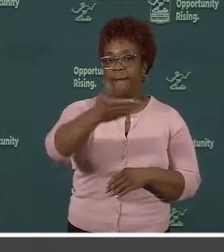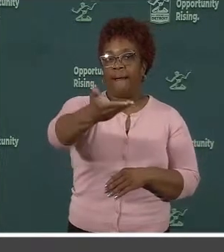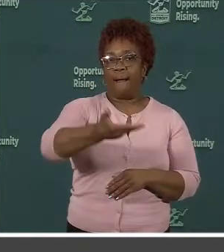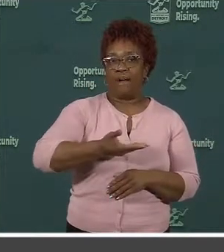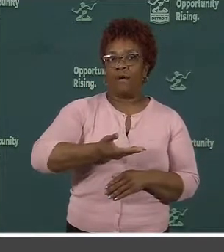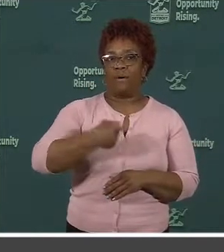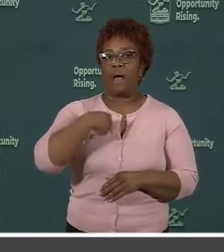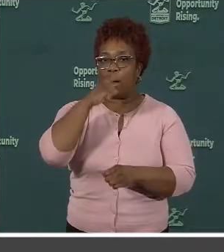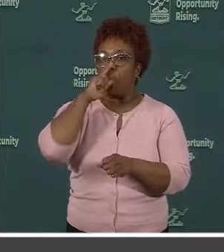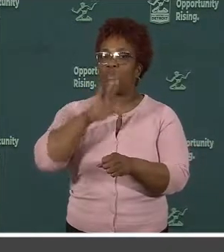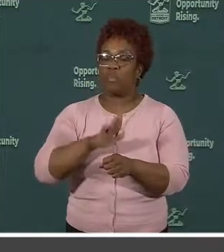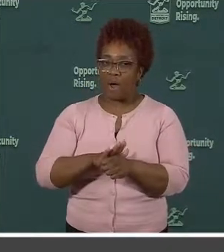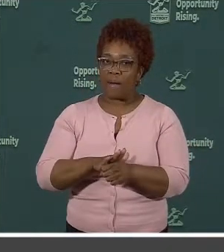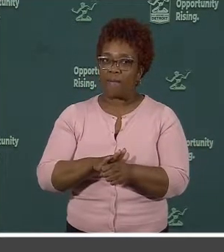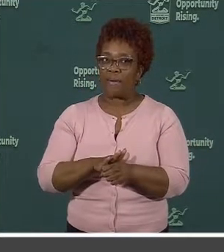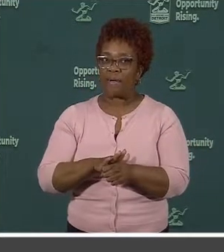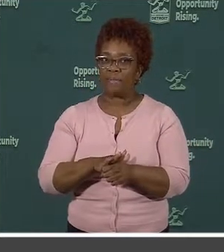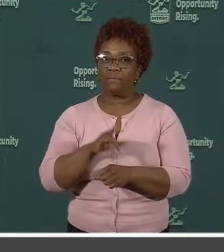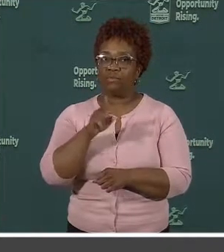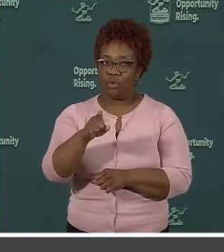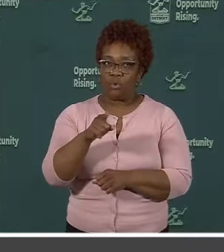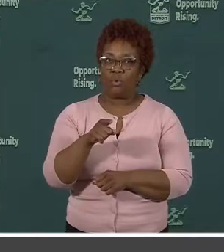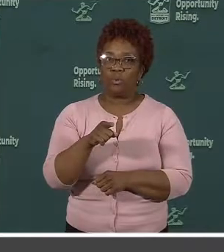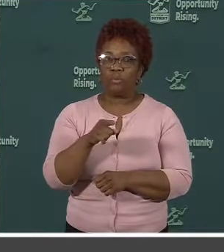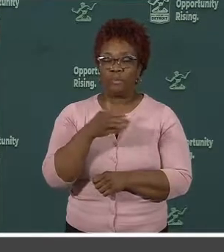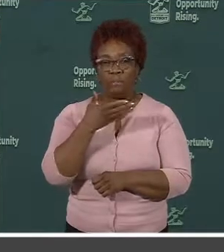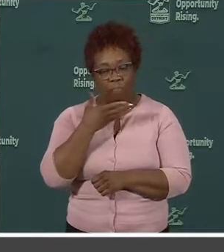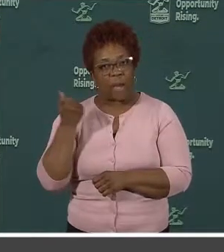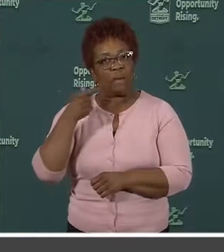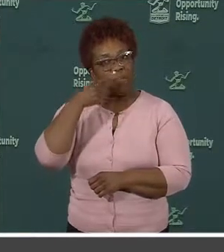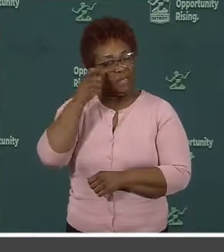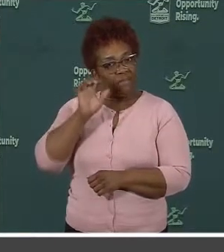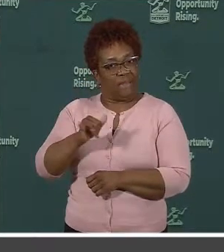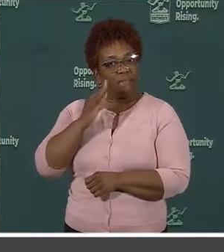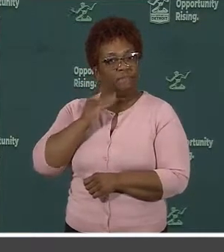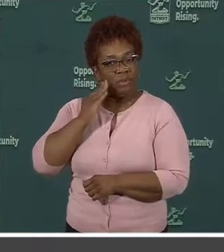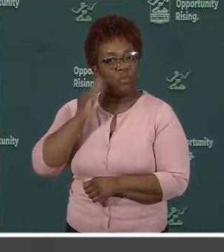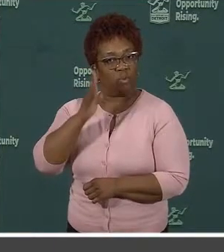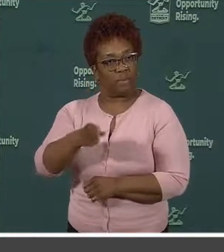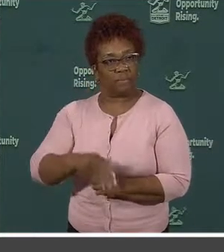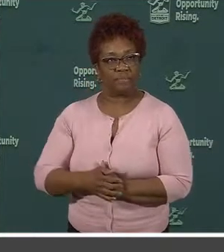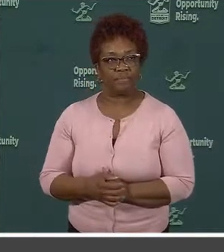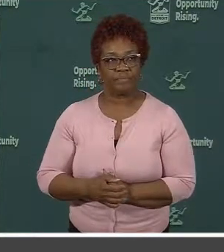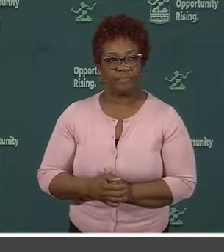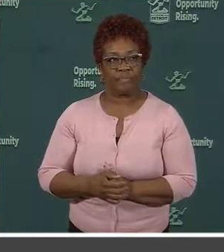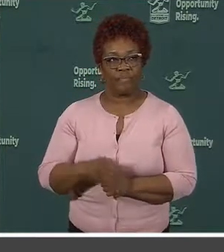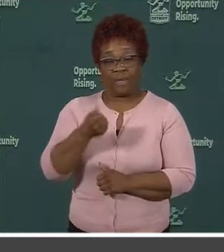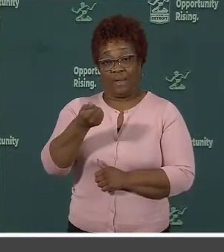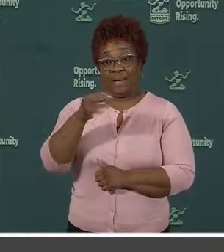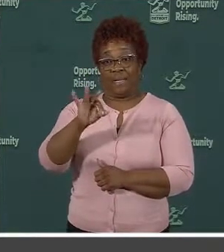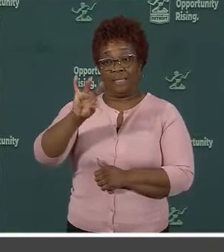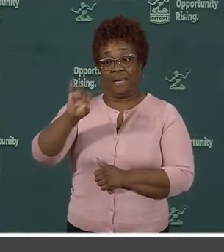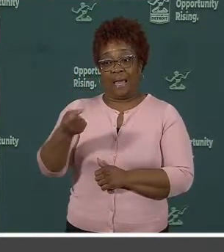FOR THE EXPERIENCE SINCE THE 1980S CITY OF DETROIT HAS